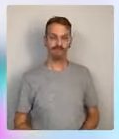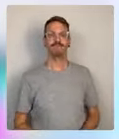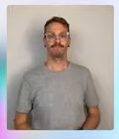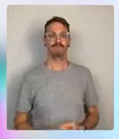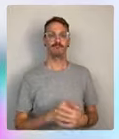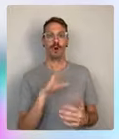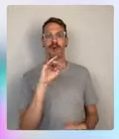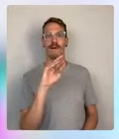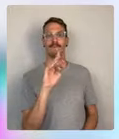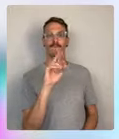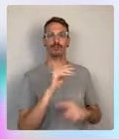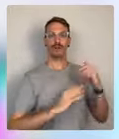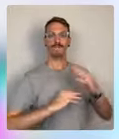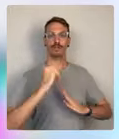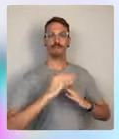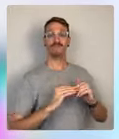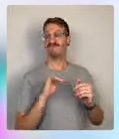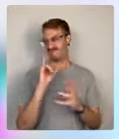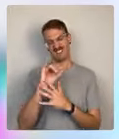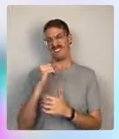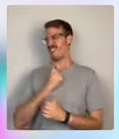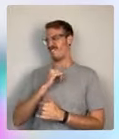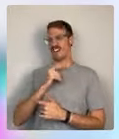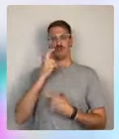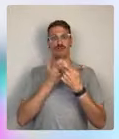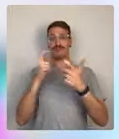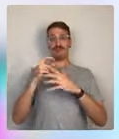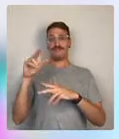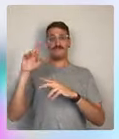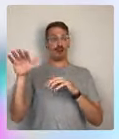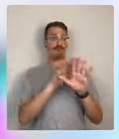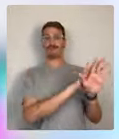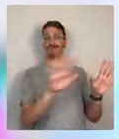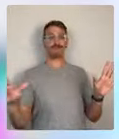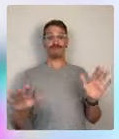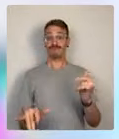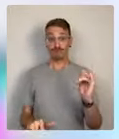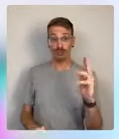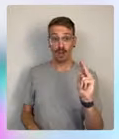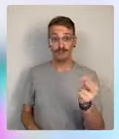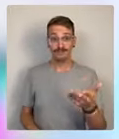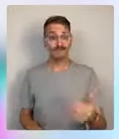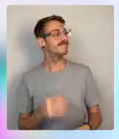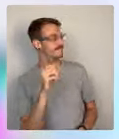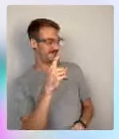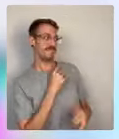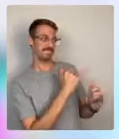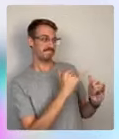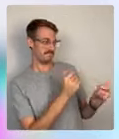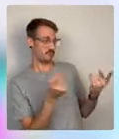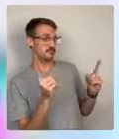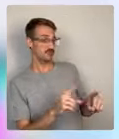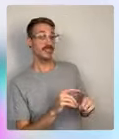So yeah, comfort. I love that, comfort is huge in VR across the board, and I love to hear it here, John?